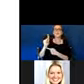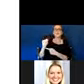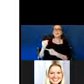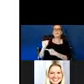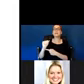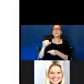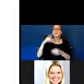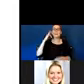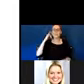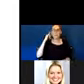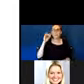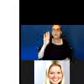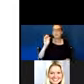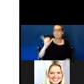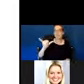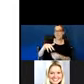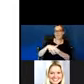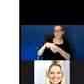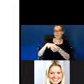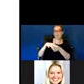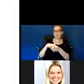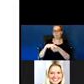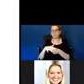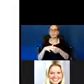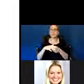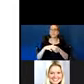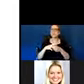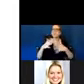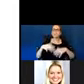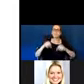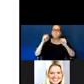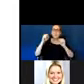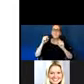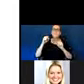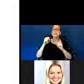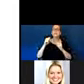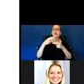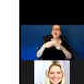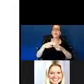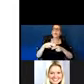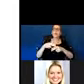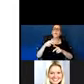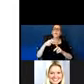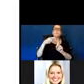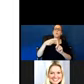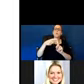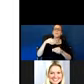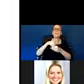last did a point in time count in January 2019. And on this one night we counted